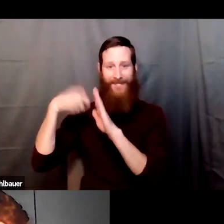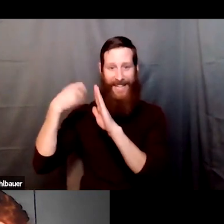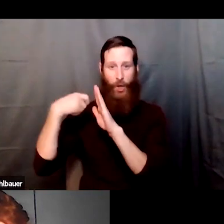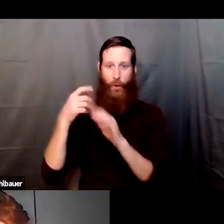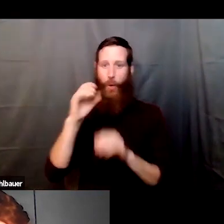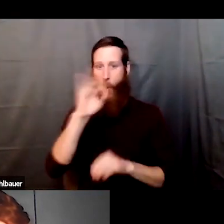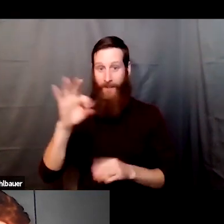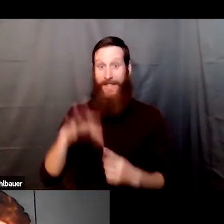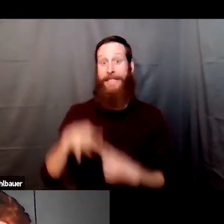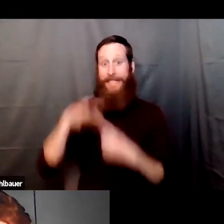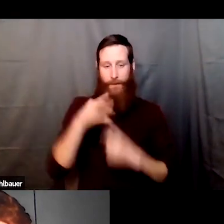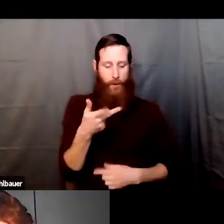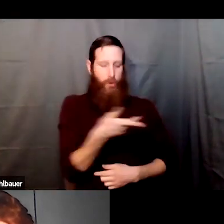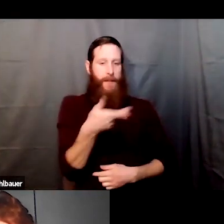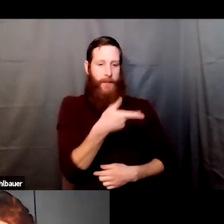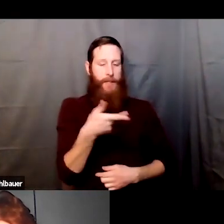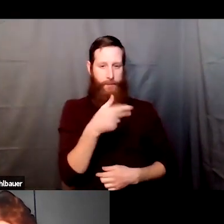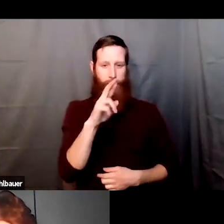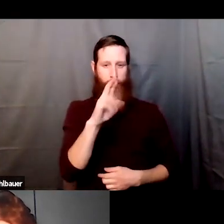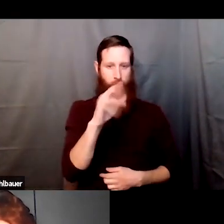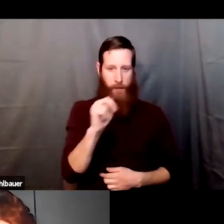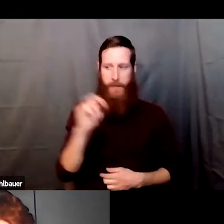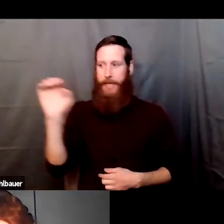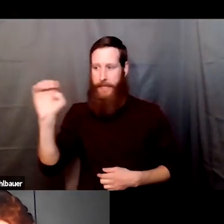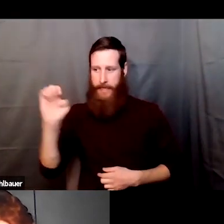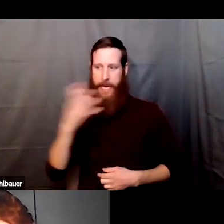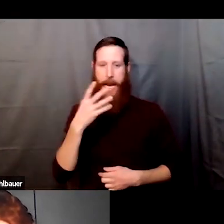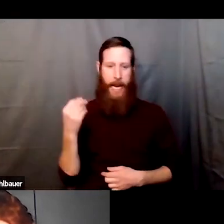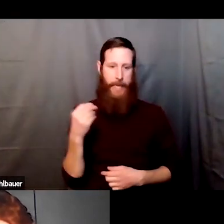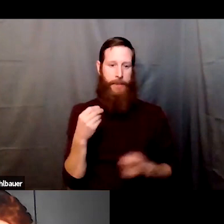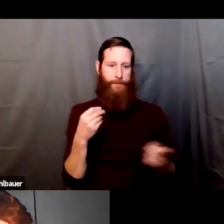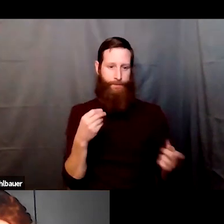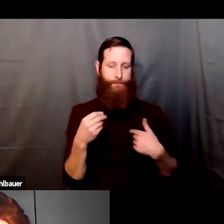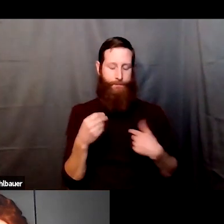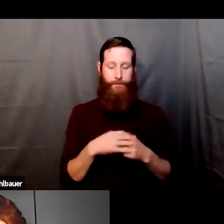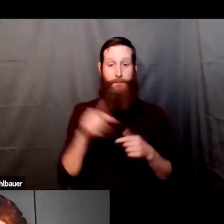for Robyn, Eudore and I. And we are recording this presentation.